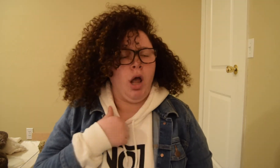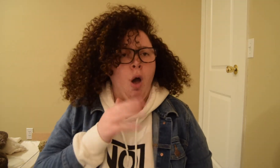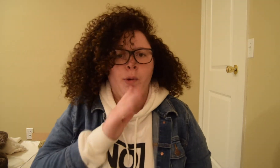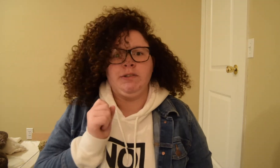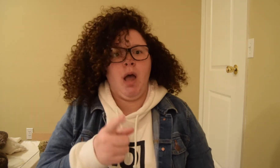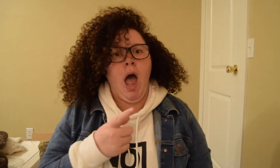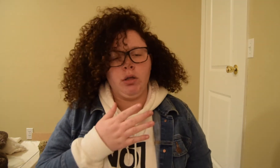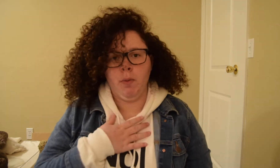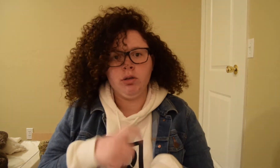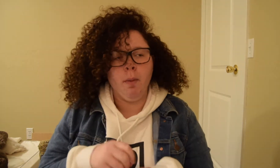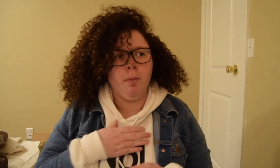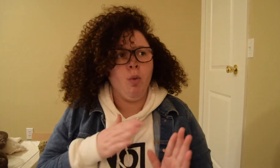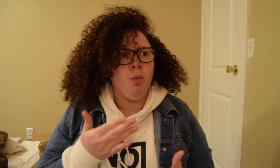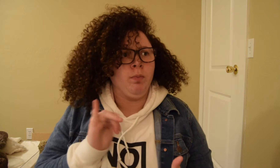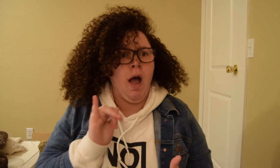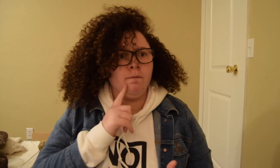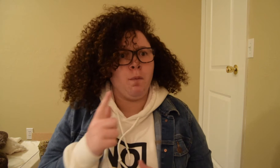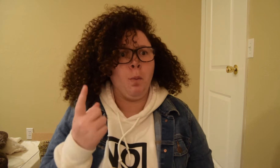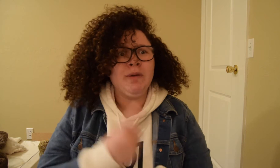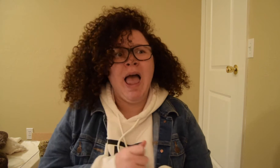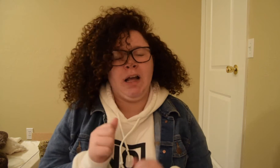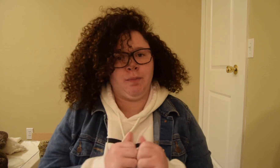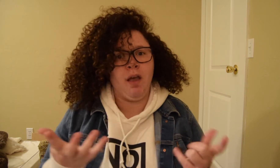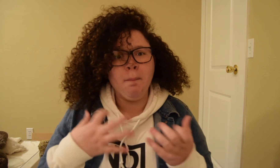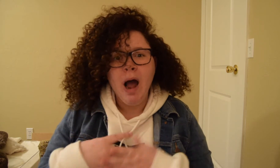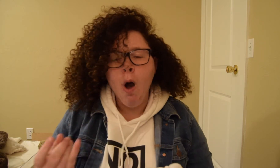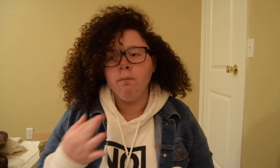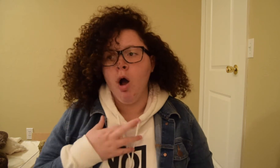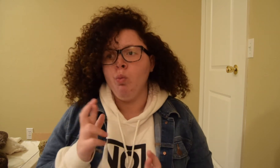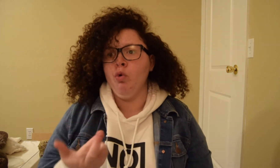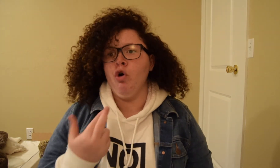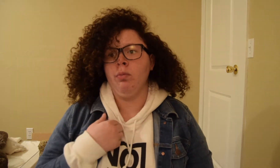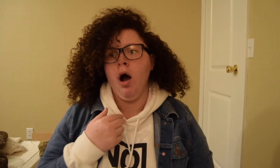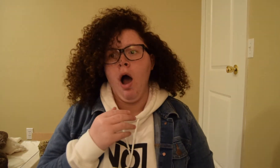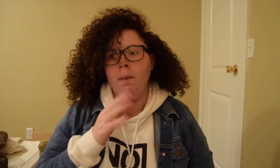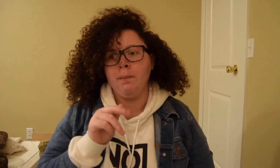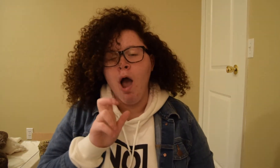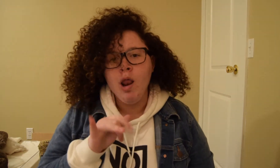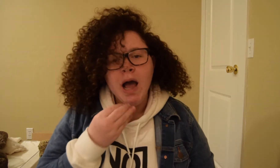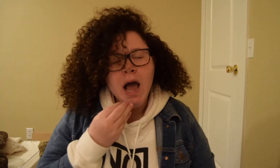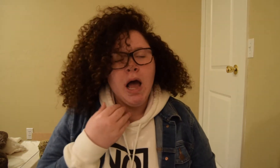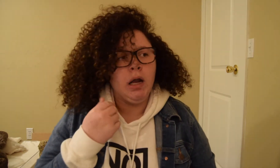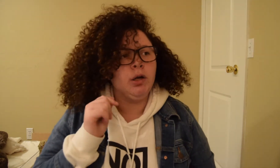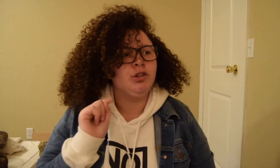I would spend all of my time in my room for days without coming out. I barely ate